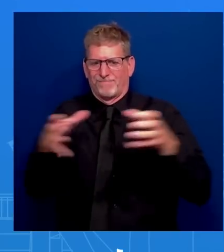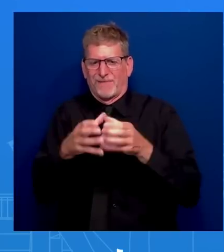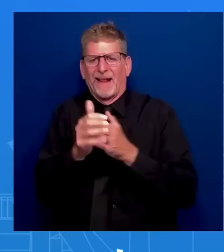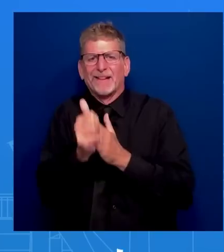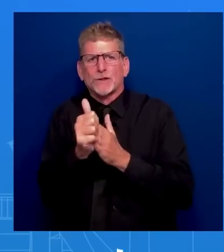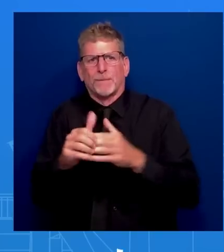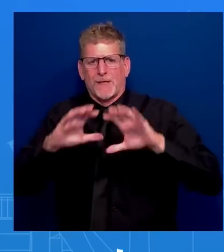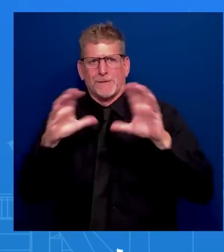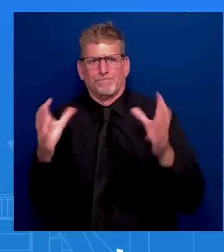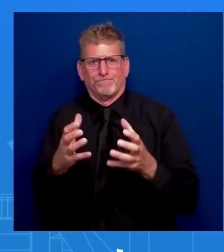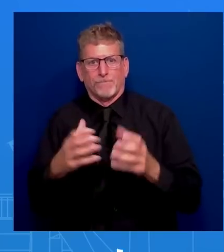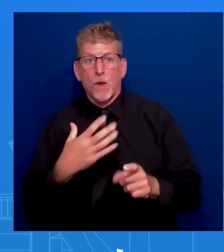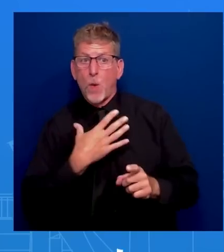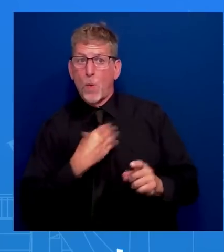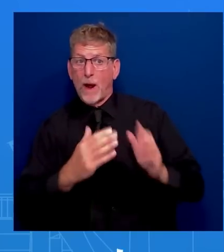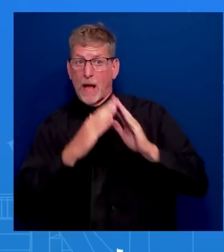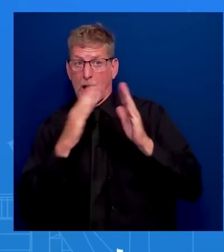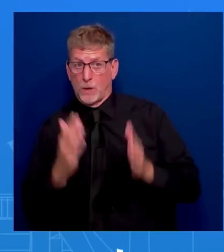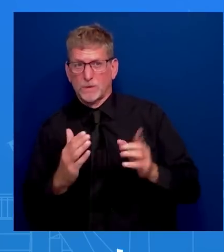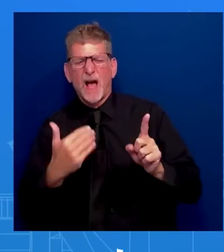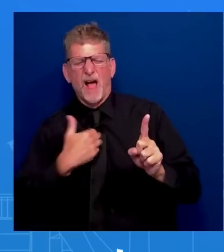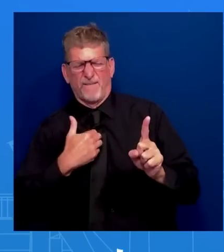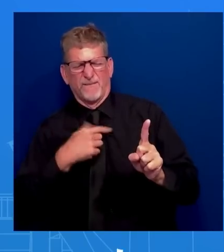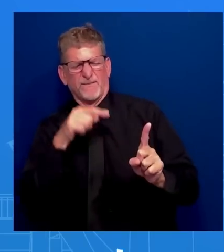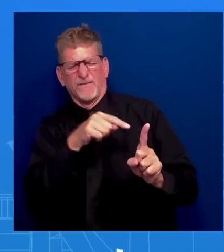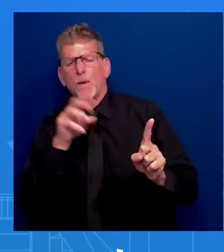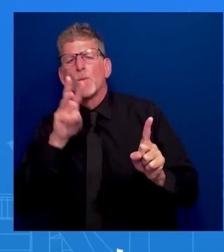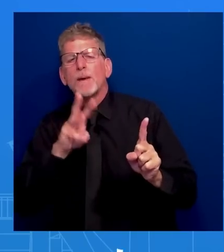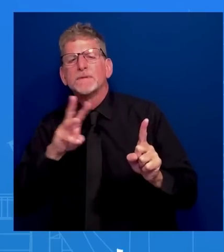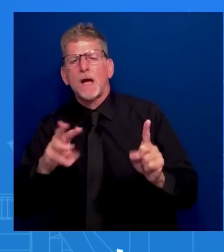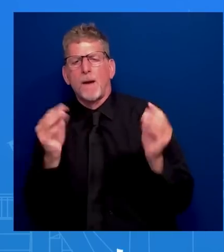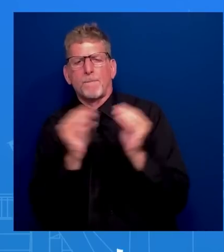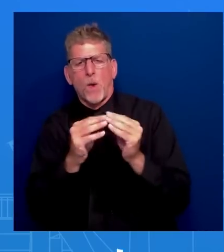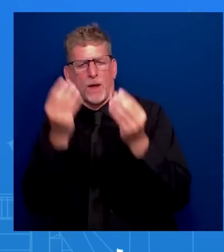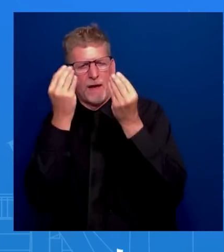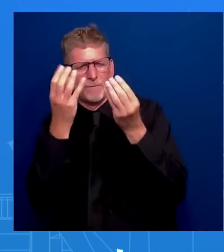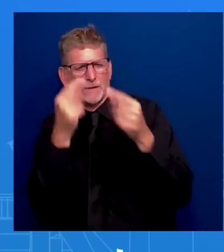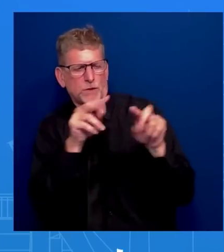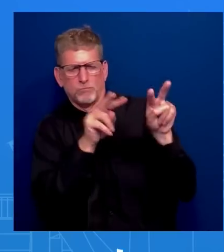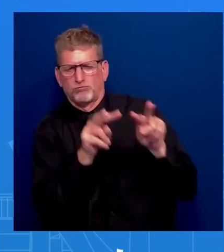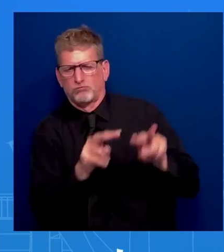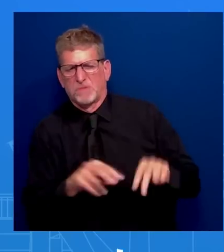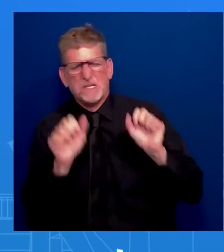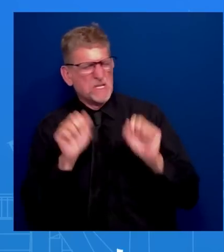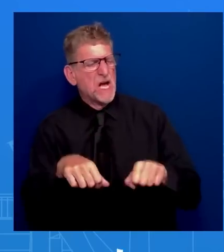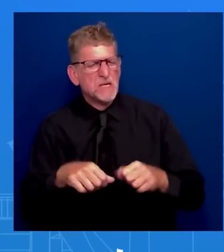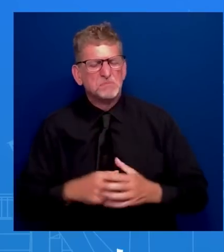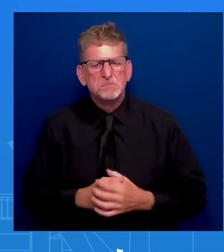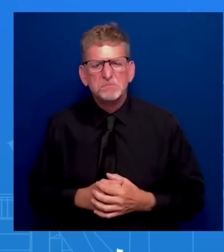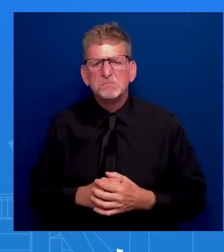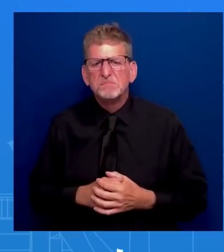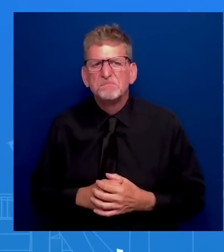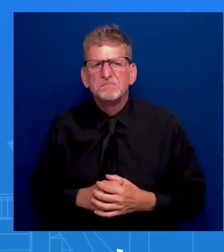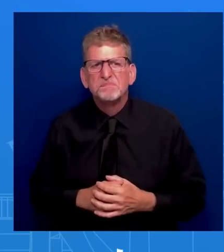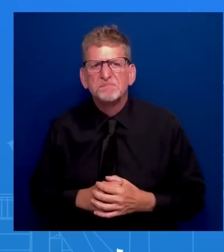And lastly, the average national gas price -- I know you guys love us talking about gas prices going down --